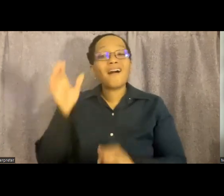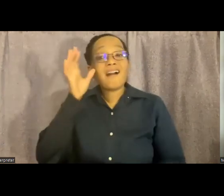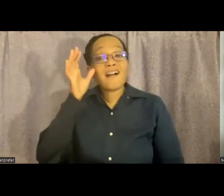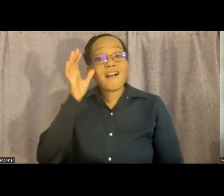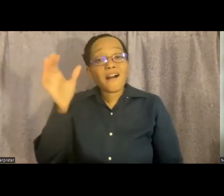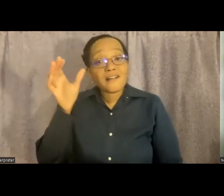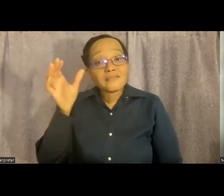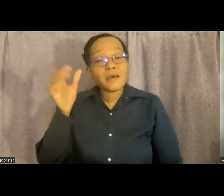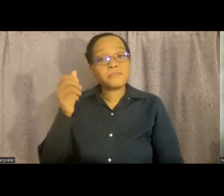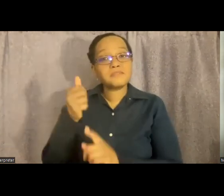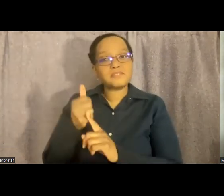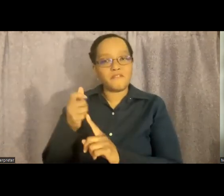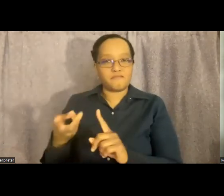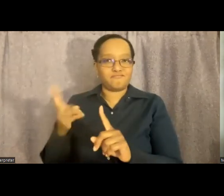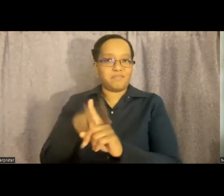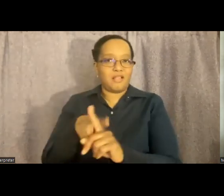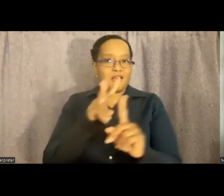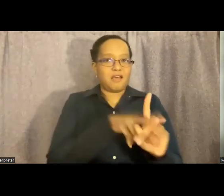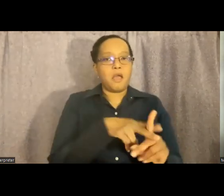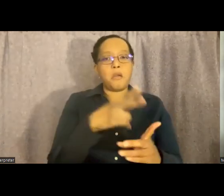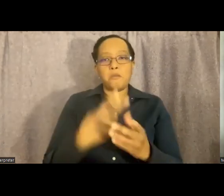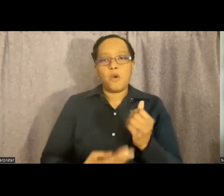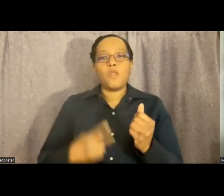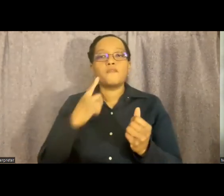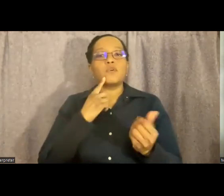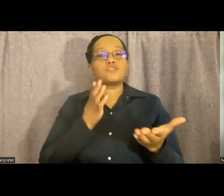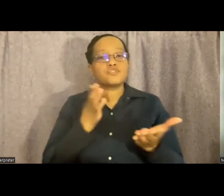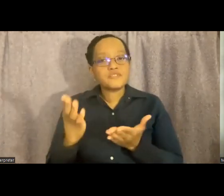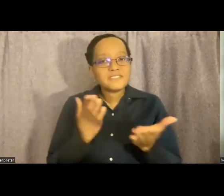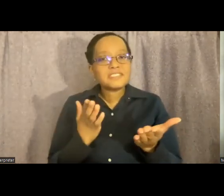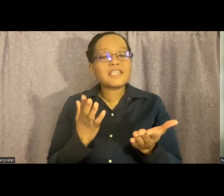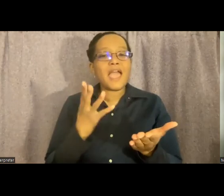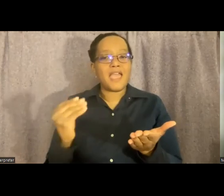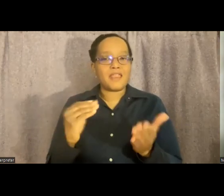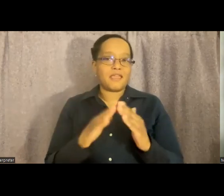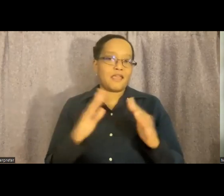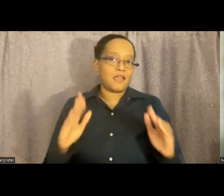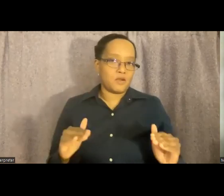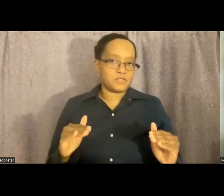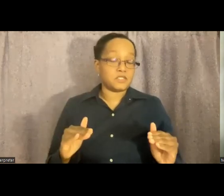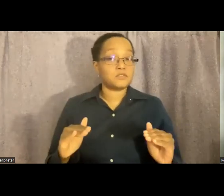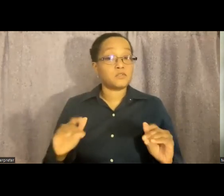need to be applied both to services and housing so people's housing costs are met regardless